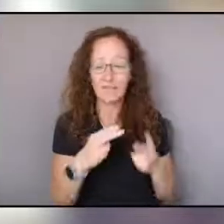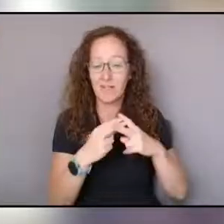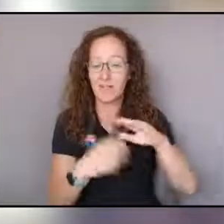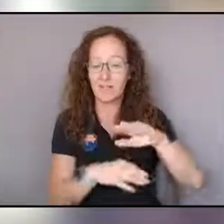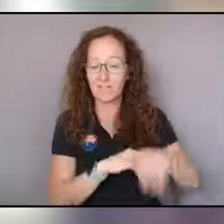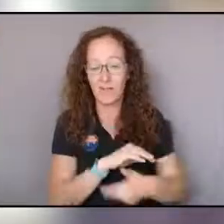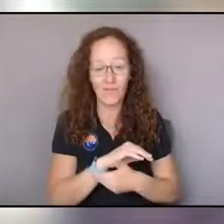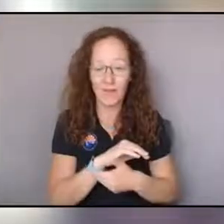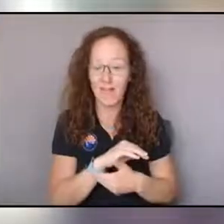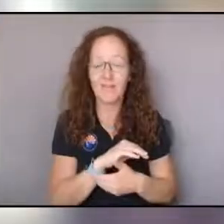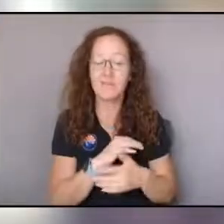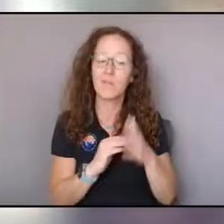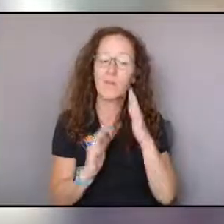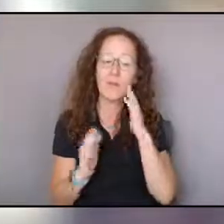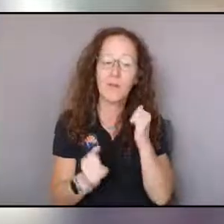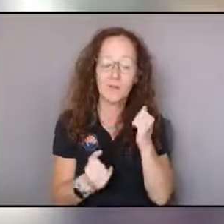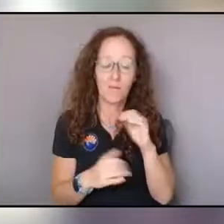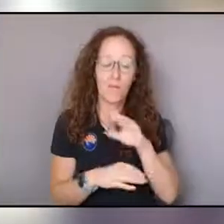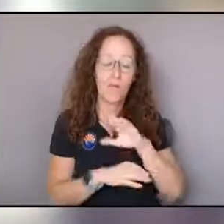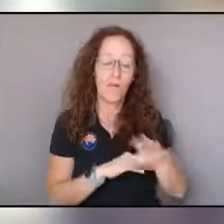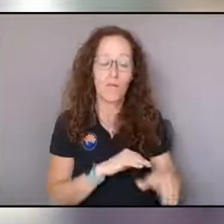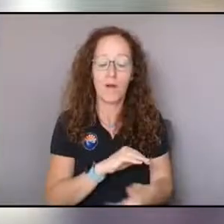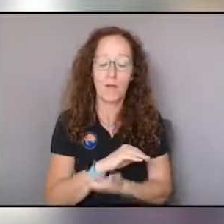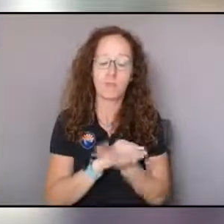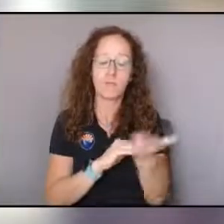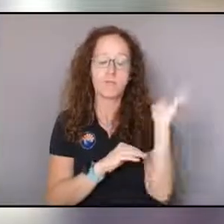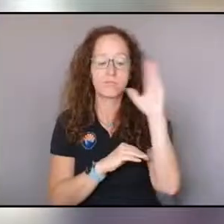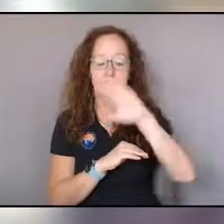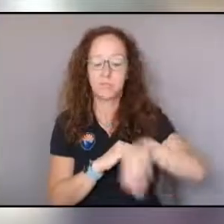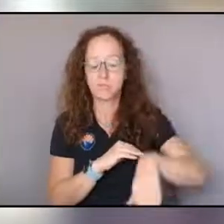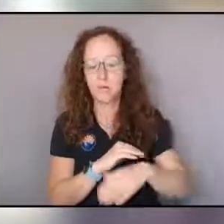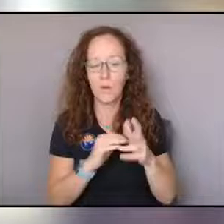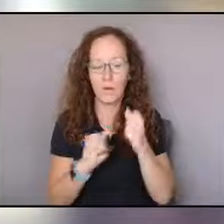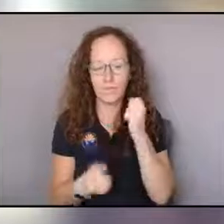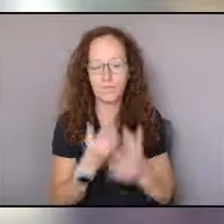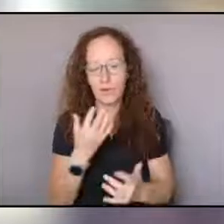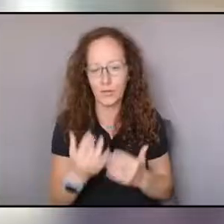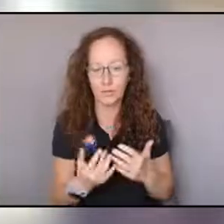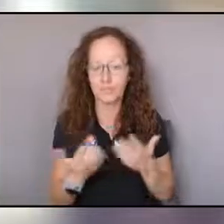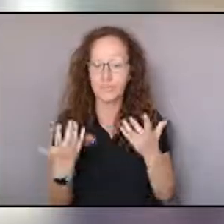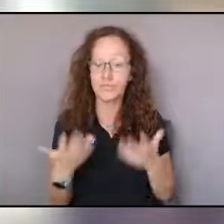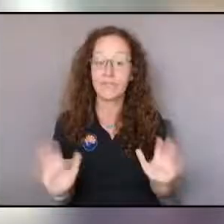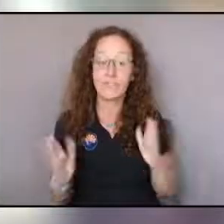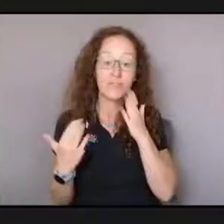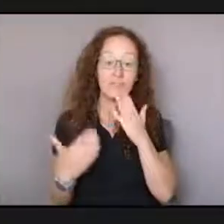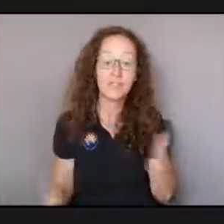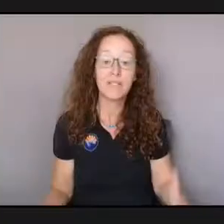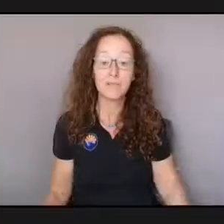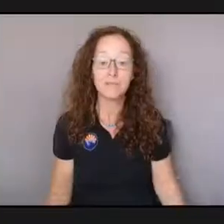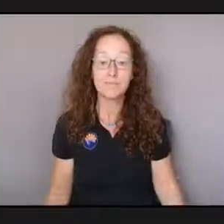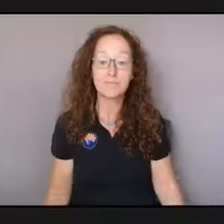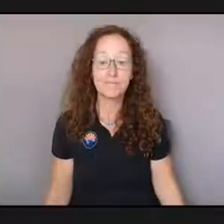FIRE IS GOING TO BURN NOT ONLY THROUGH TONIGHT, BUT TOMORROW NIGHT ALSO. END OF REPORT.